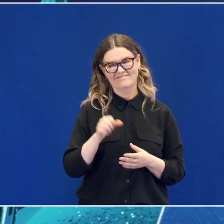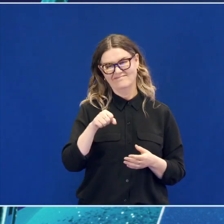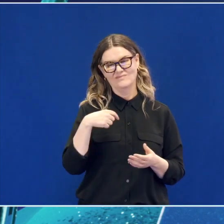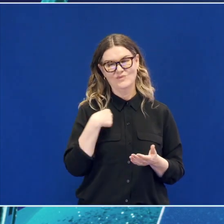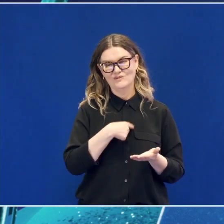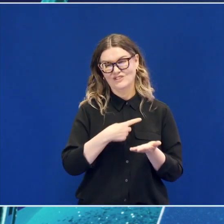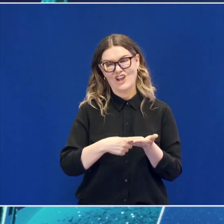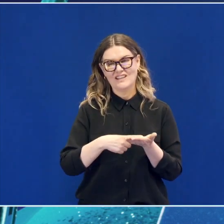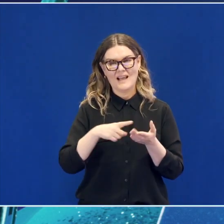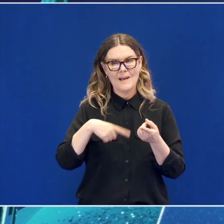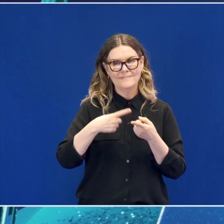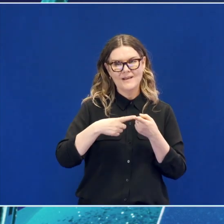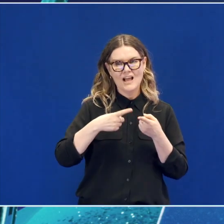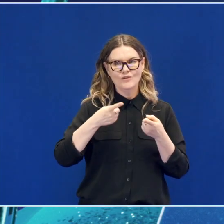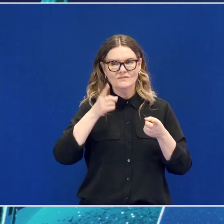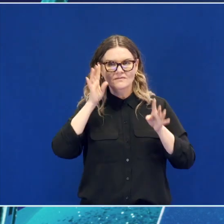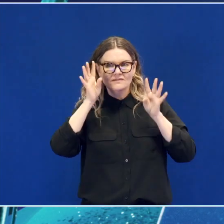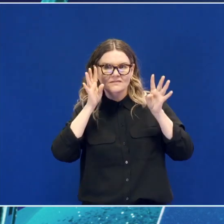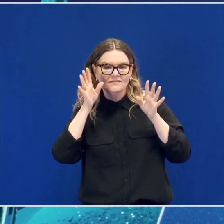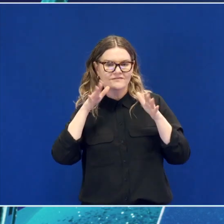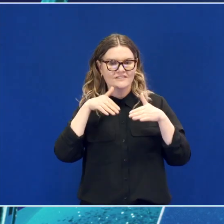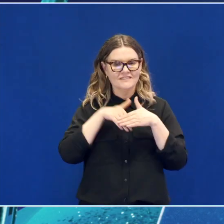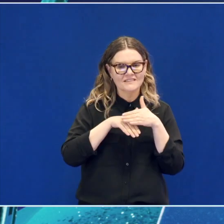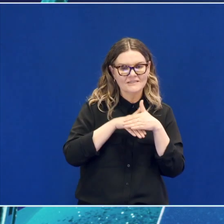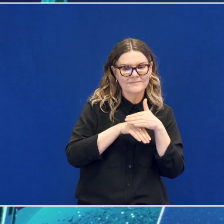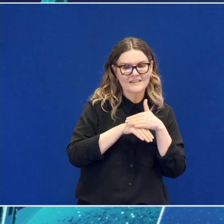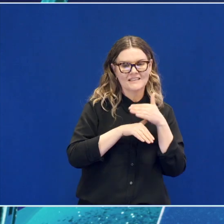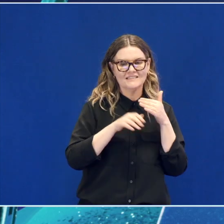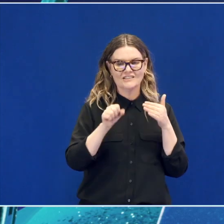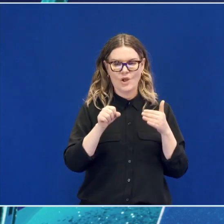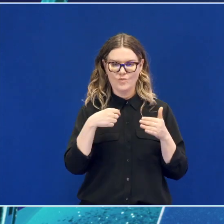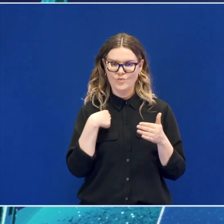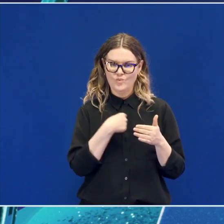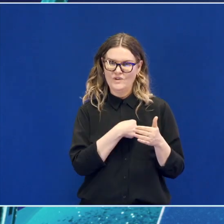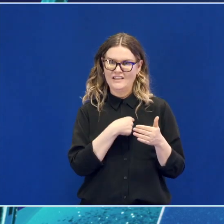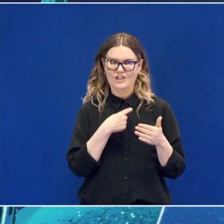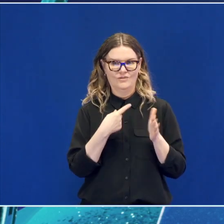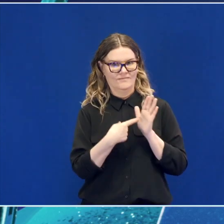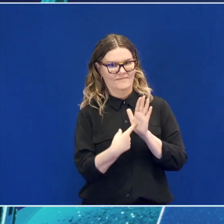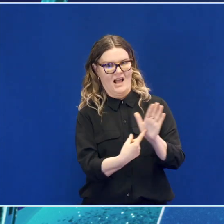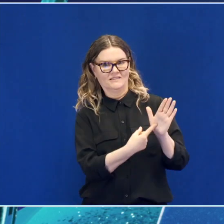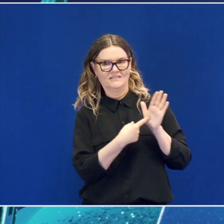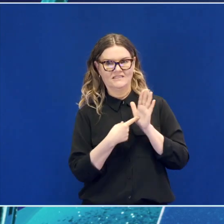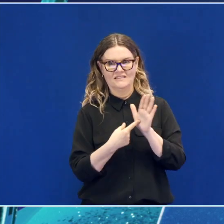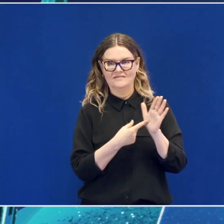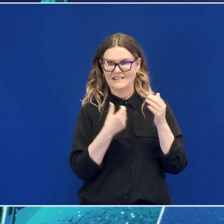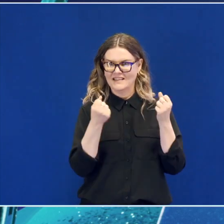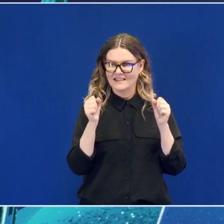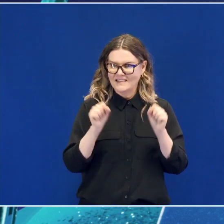where these models have nearly immediate access to far more information than humans can retain.